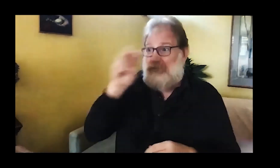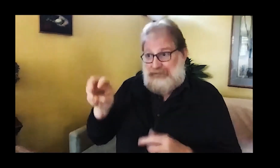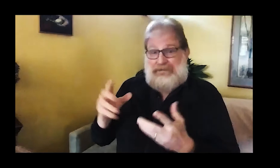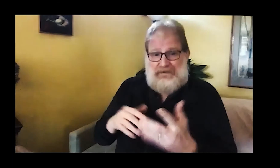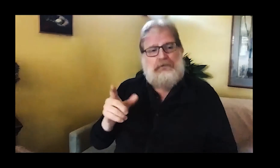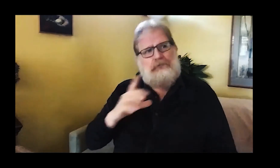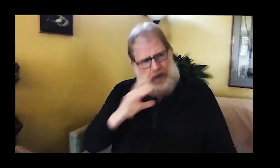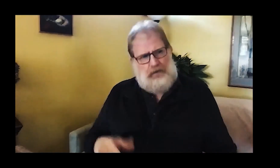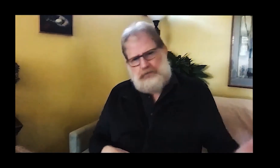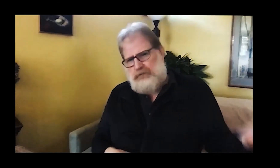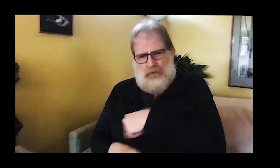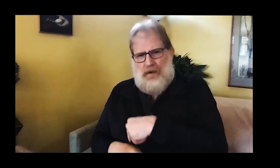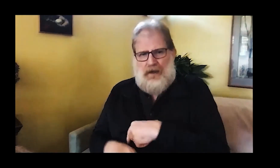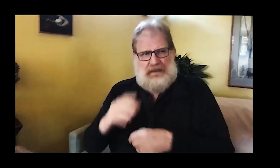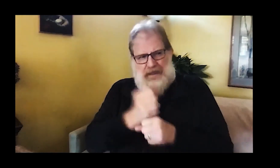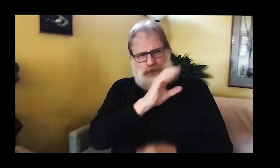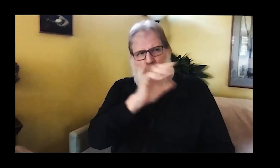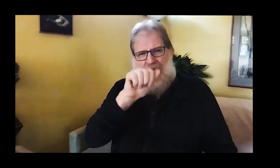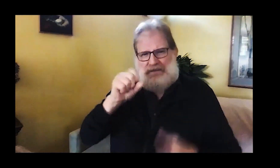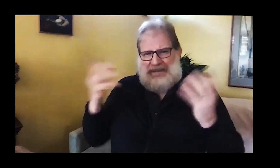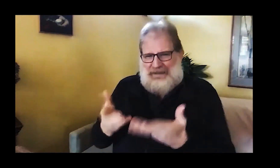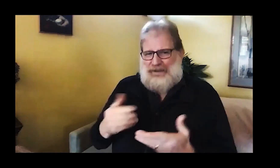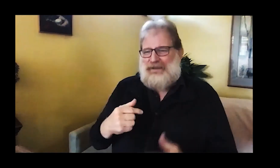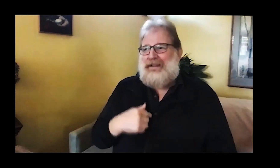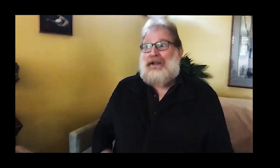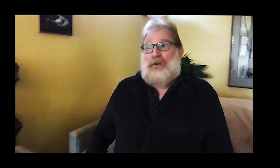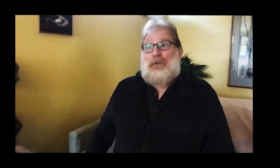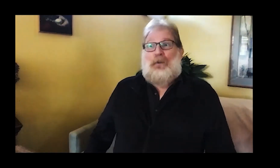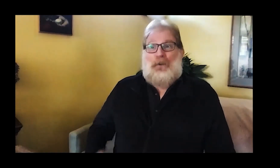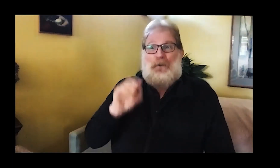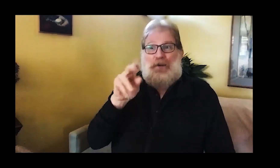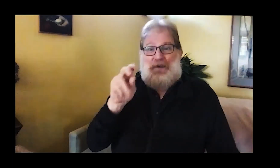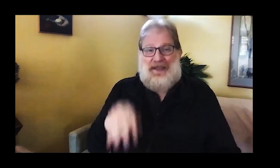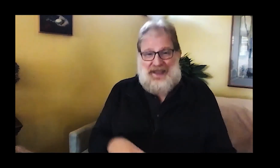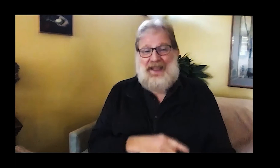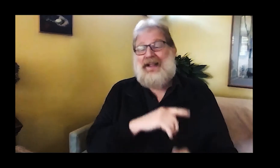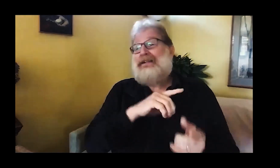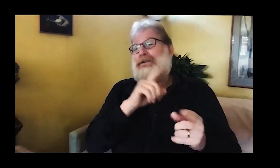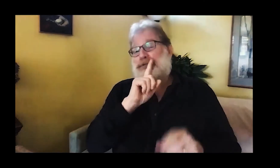and then went from New York, and then to OSF. He said, get your ass over here. So I did so.